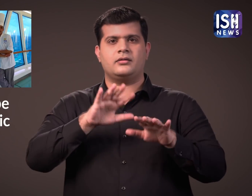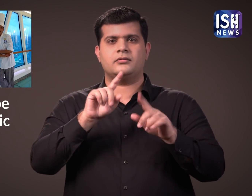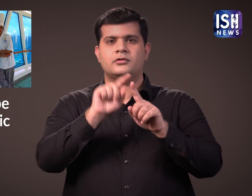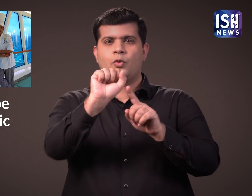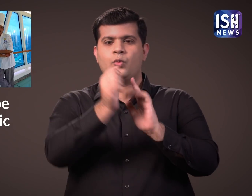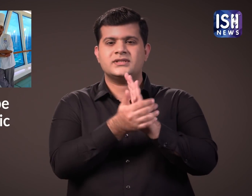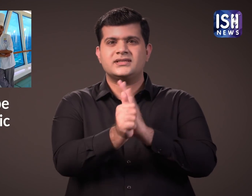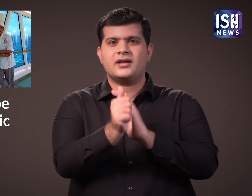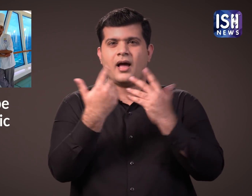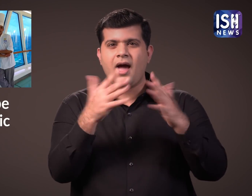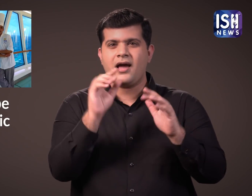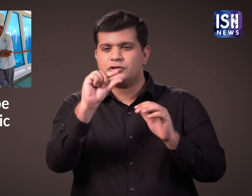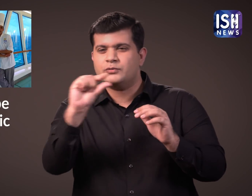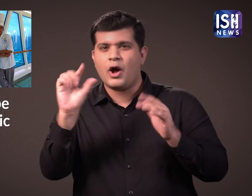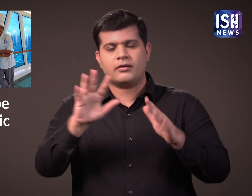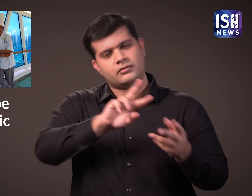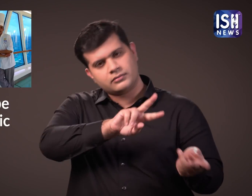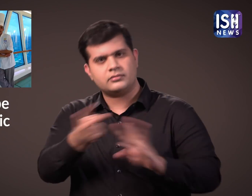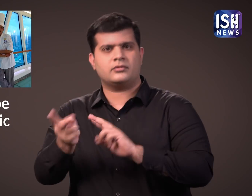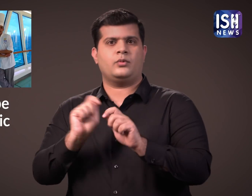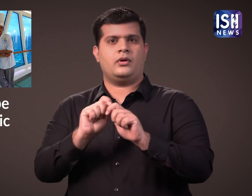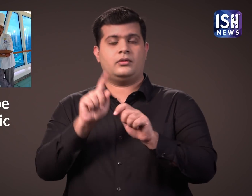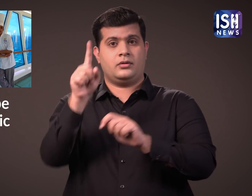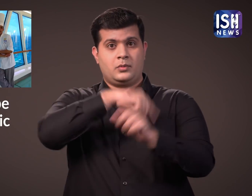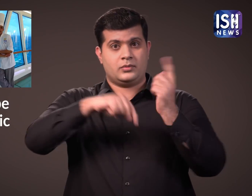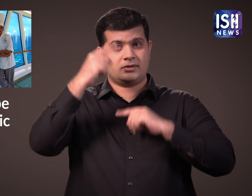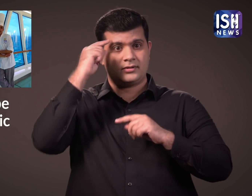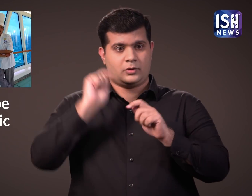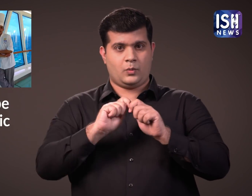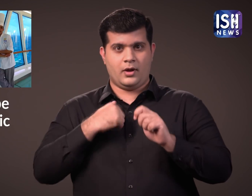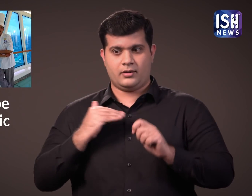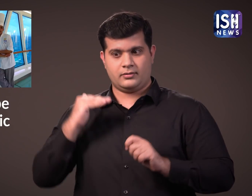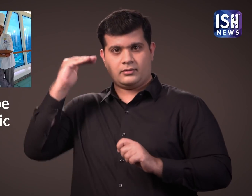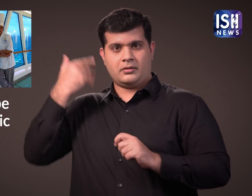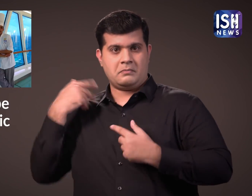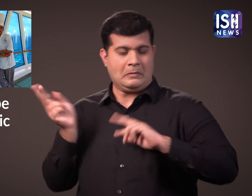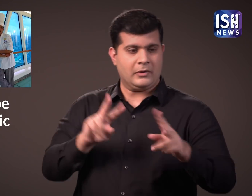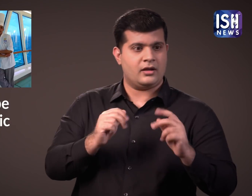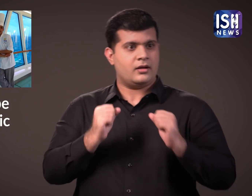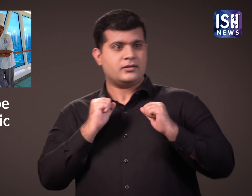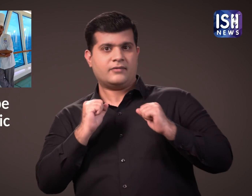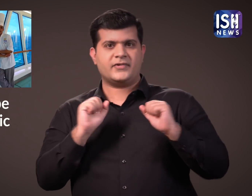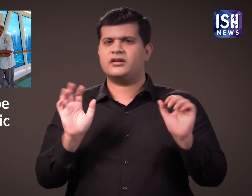by utilising whatever small skills you have. Some may think that it is beneath them to take up small jobs.